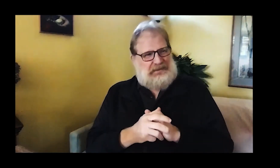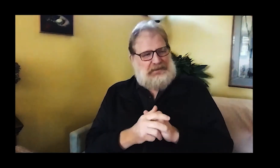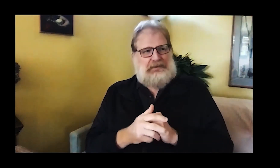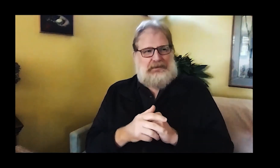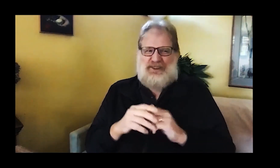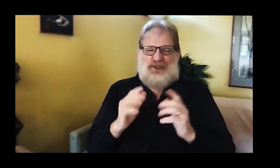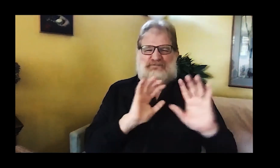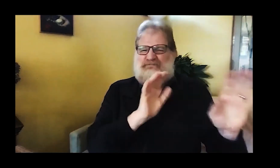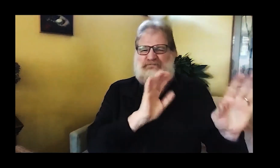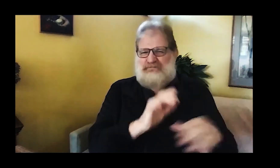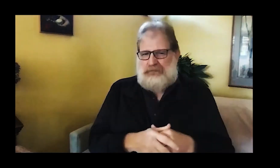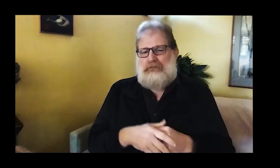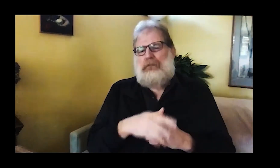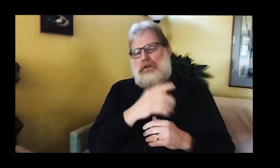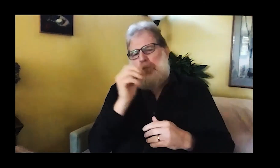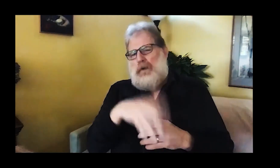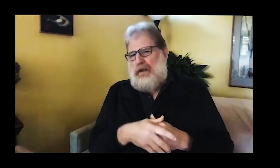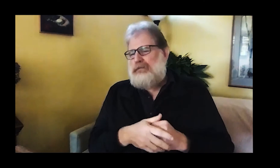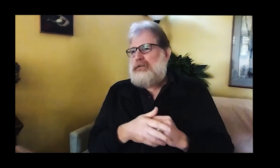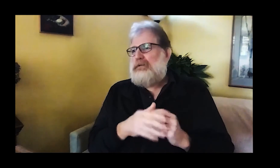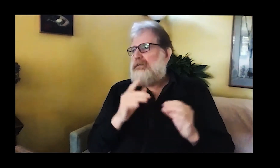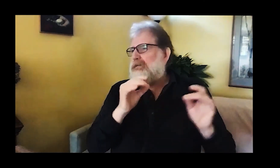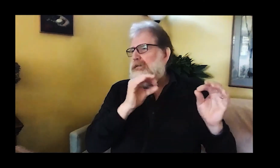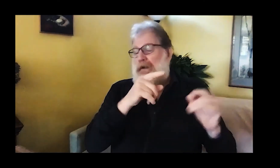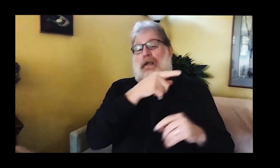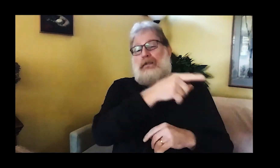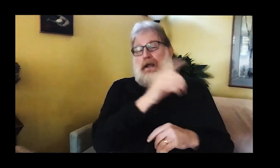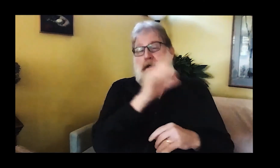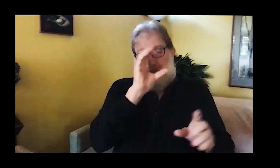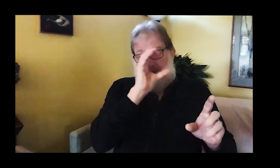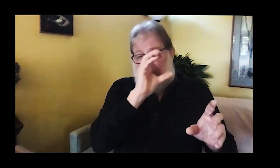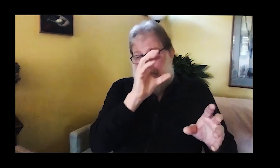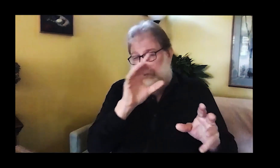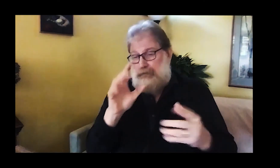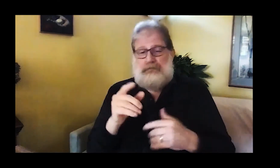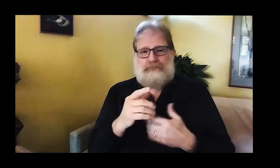So I said no thank you and they said okay, and they looked and looked and couldn't find